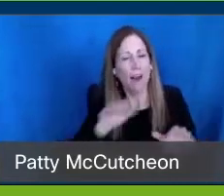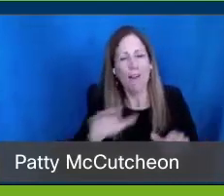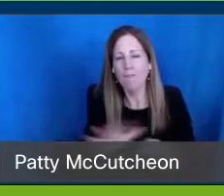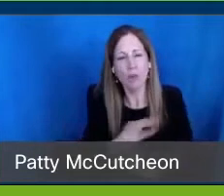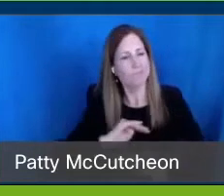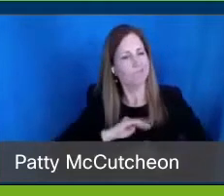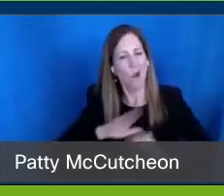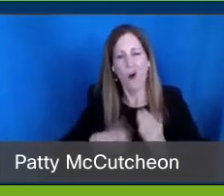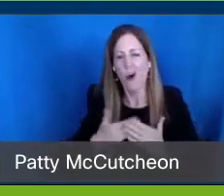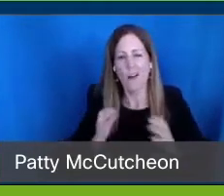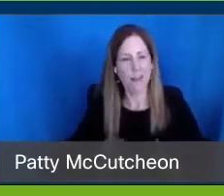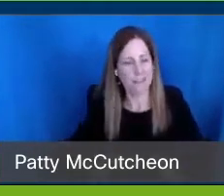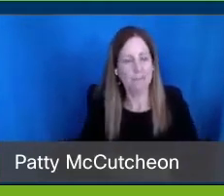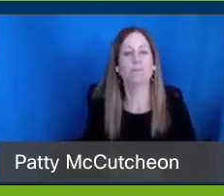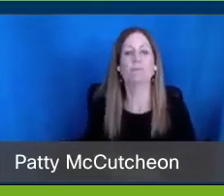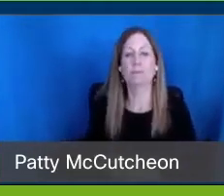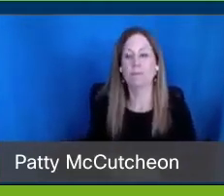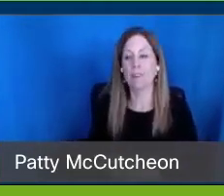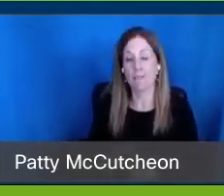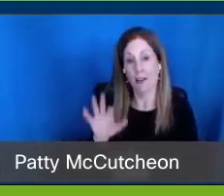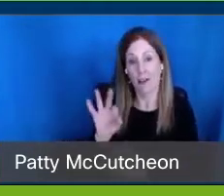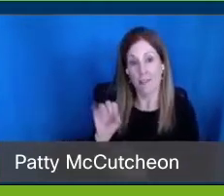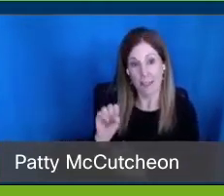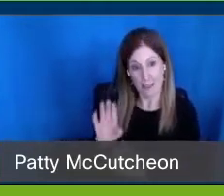So some SSB staff along with an awesome team of developers